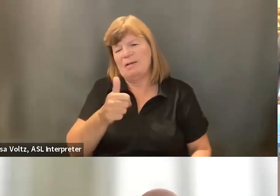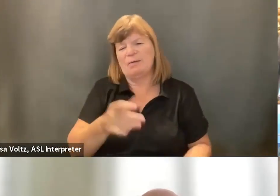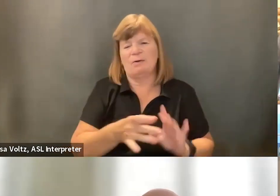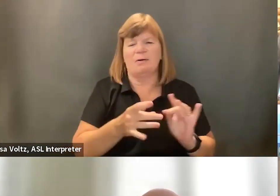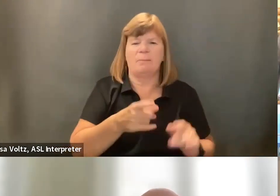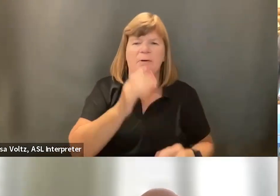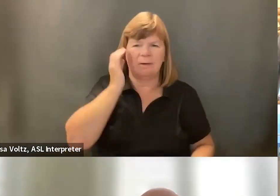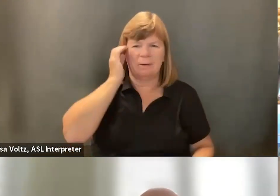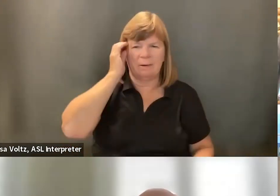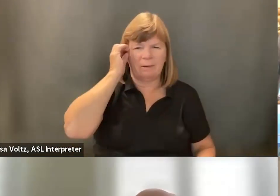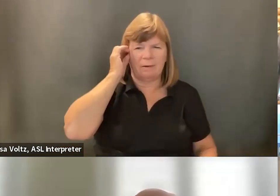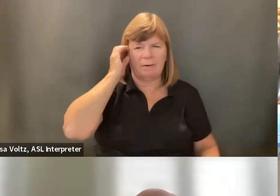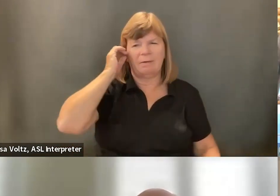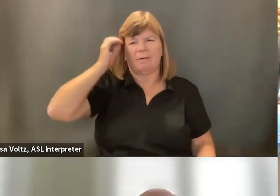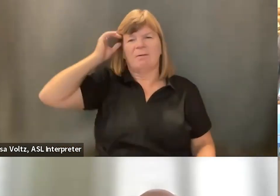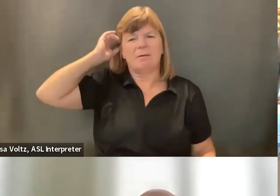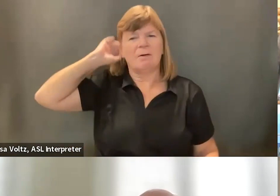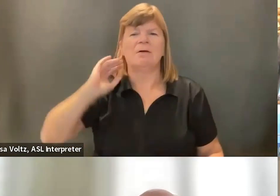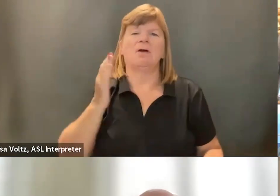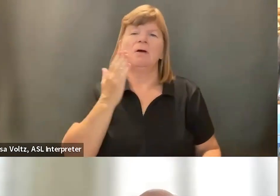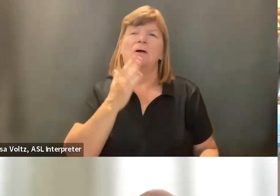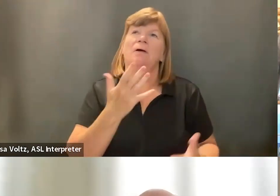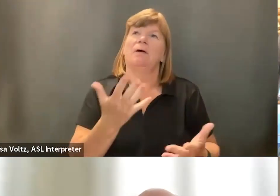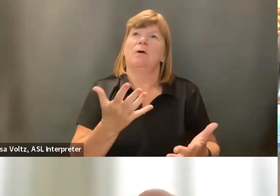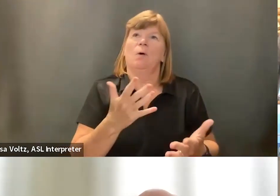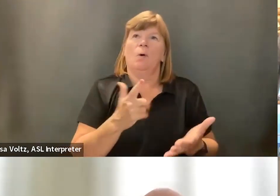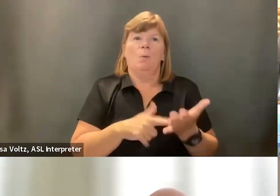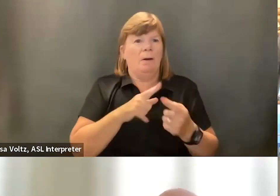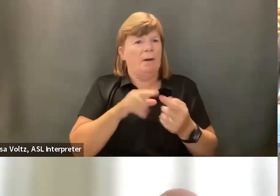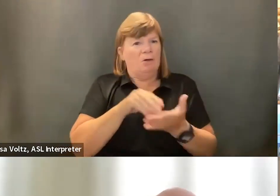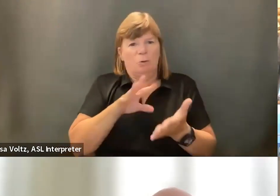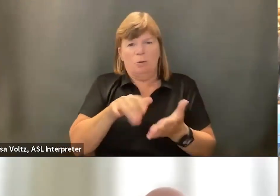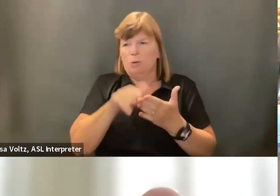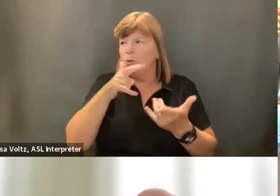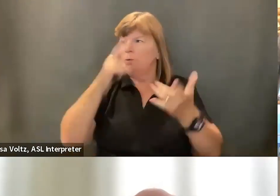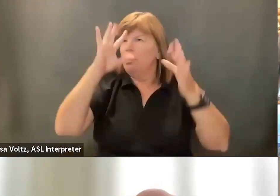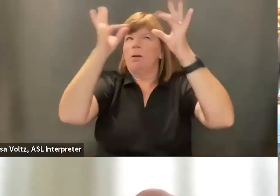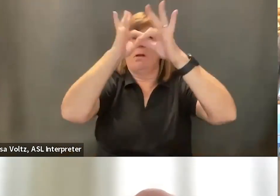do about students that don't know very much about a about a topic then the onus is somewhat on the